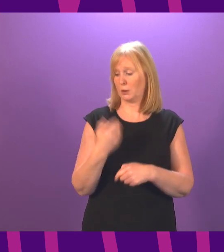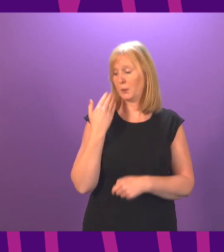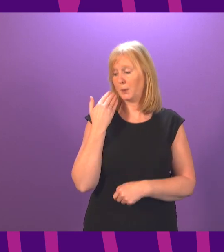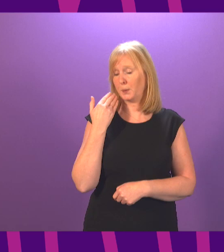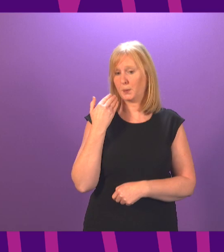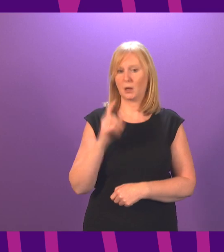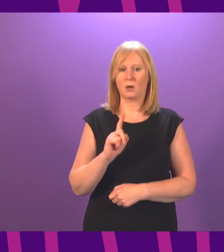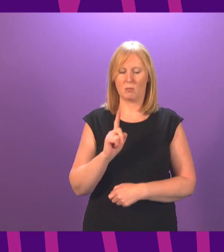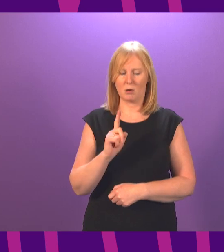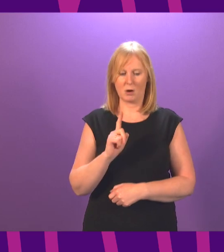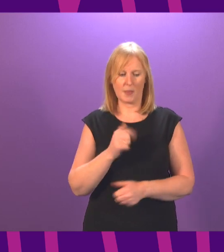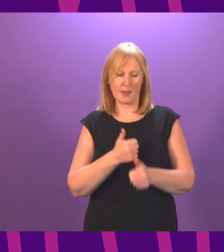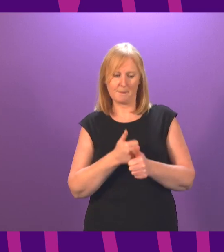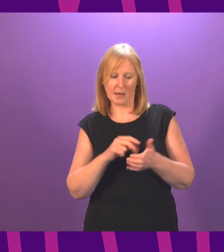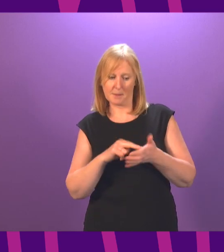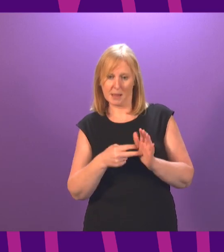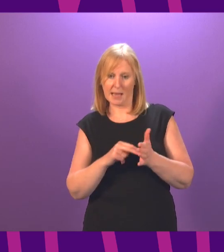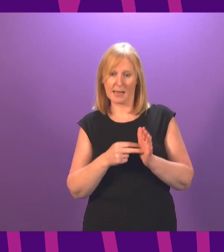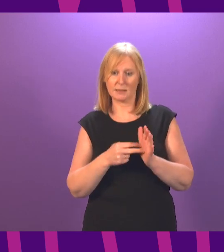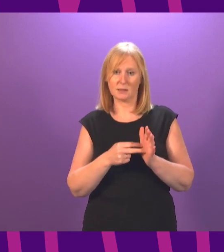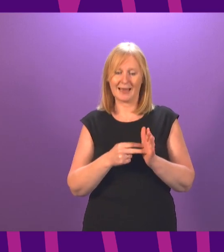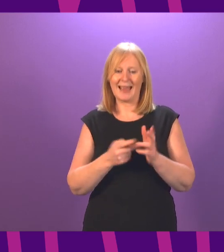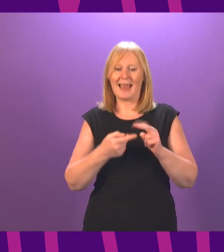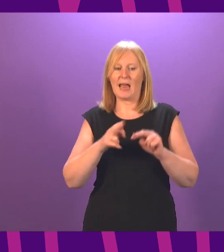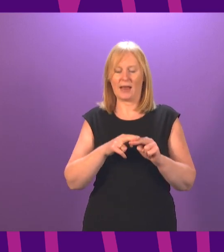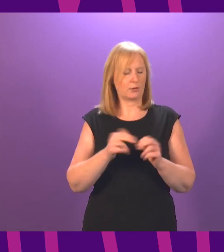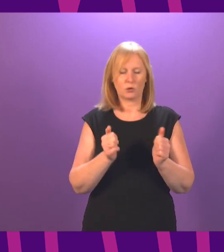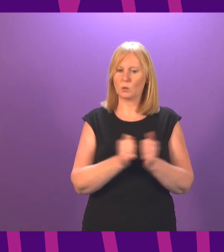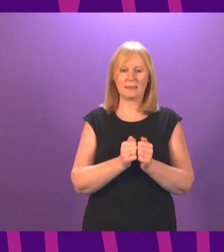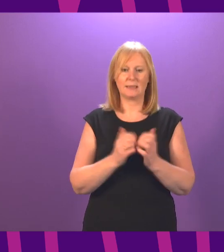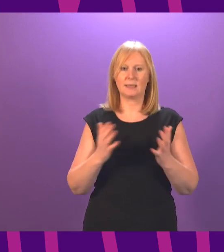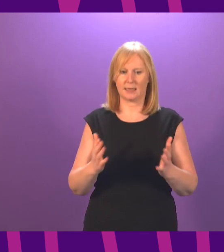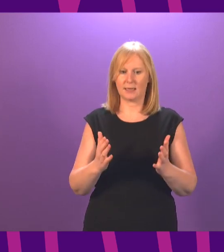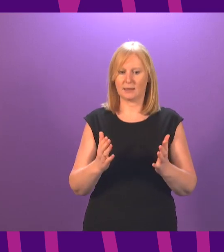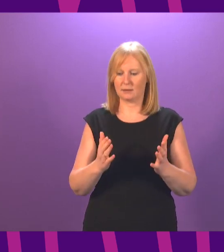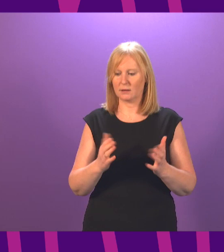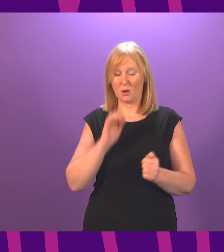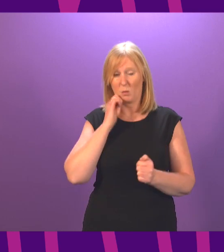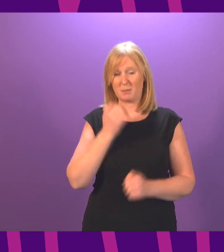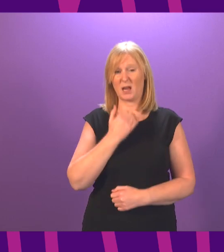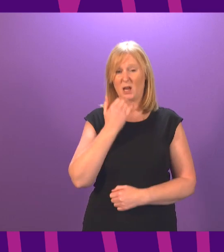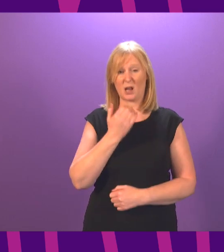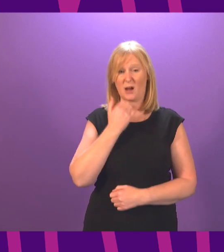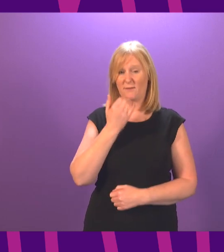of a no-deal Brexit, those contingency plans would be anywhere near adequate for what we